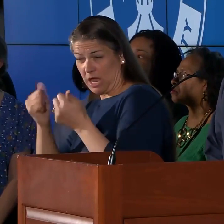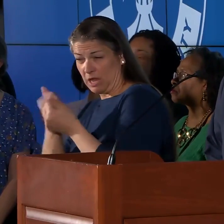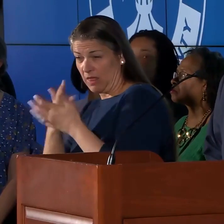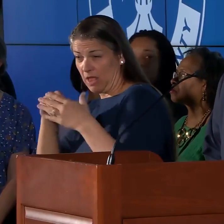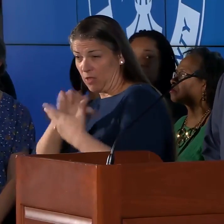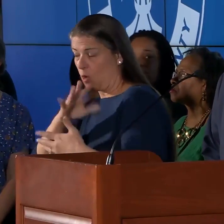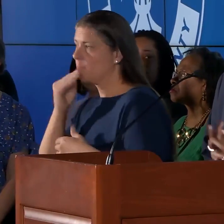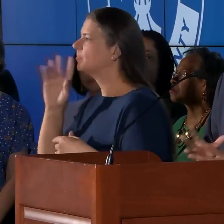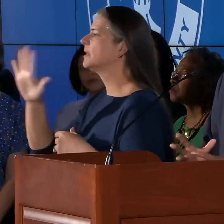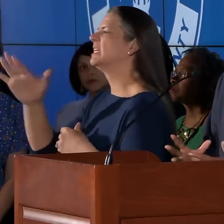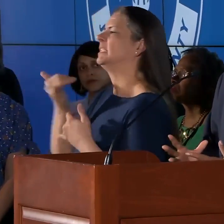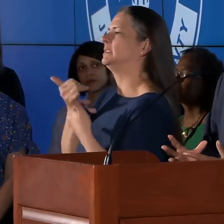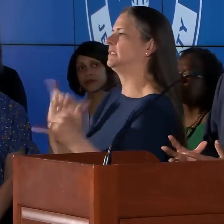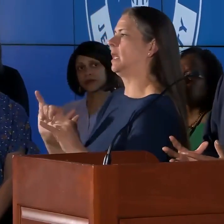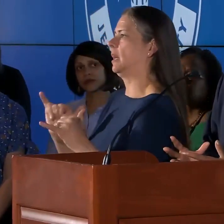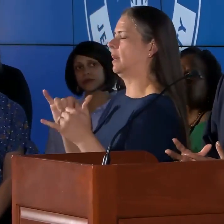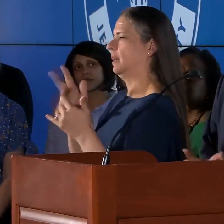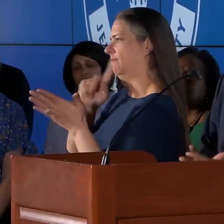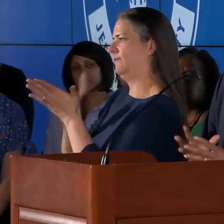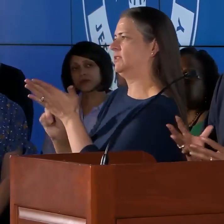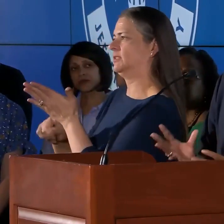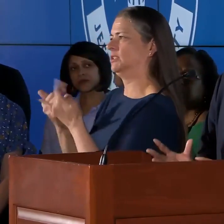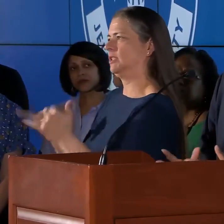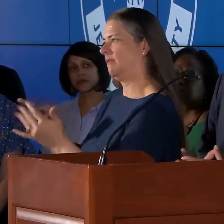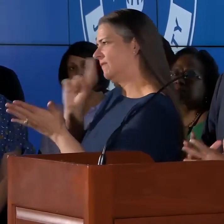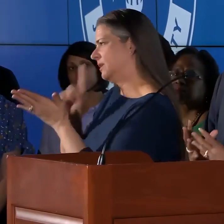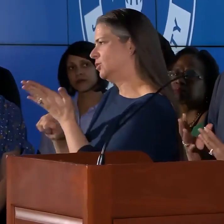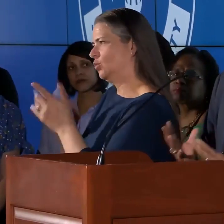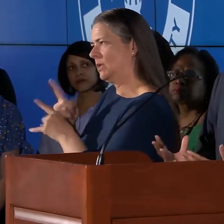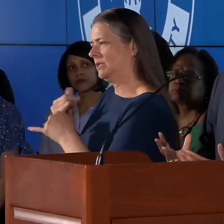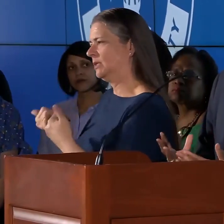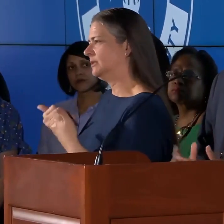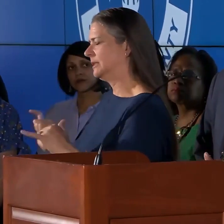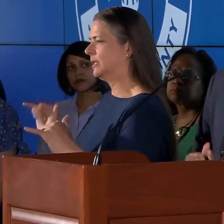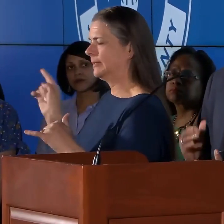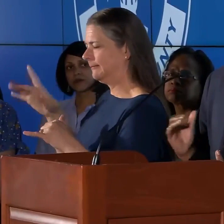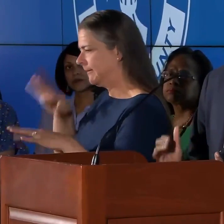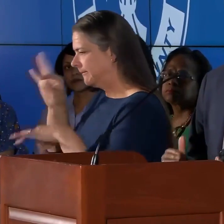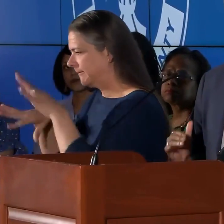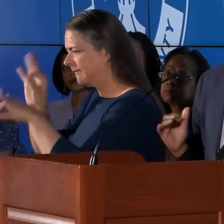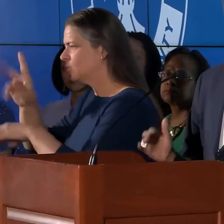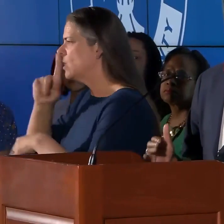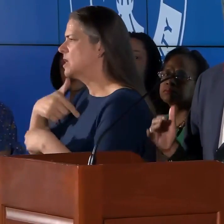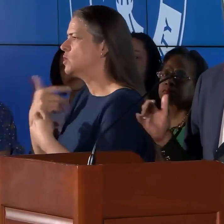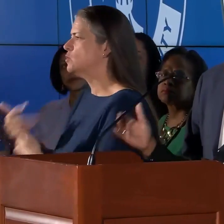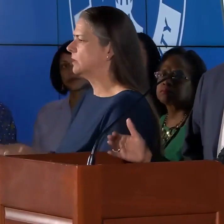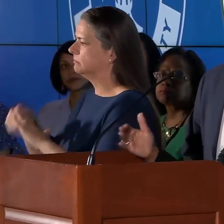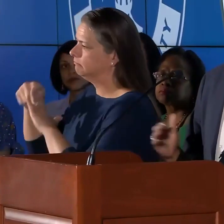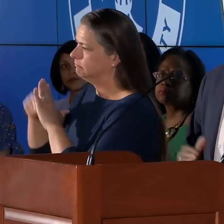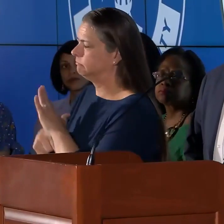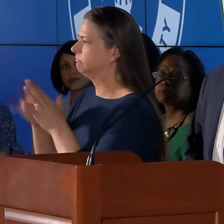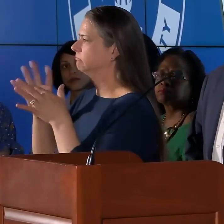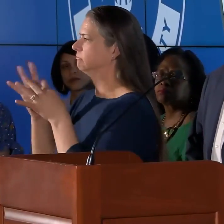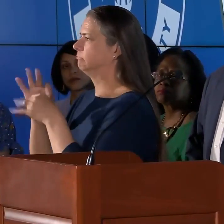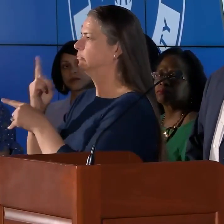again, it's still ongoing um within this investigation, still unfolding. And so I don't want to get into any additional particulars at this time.